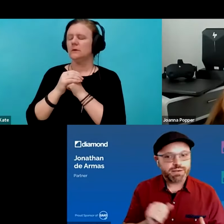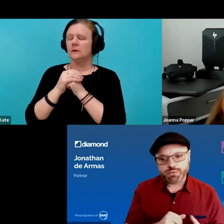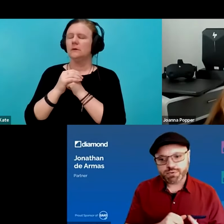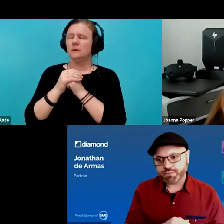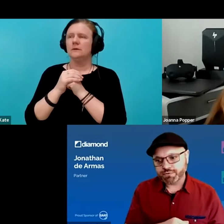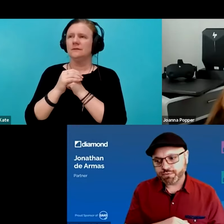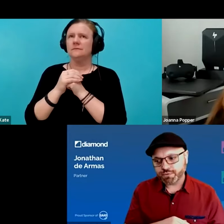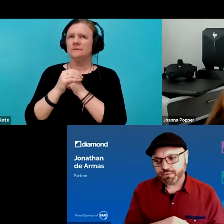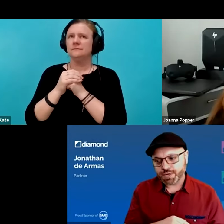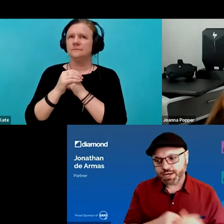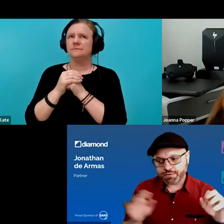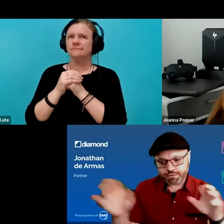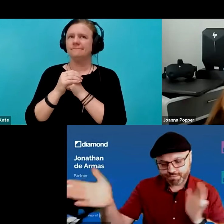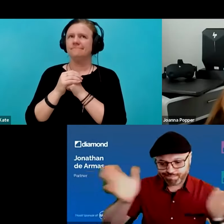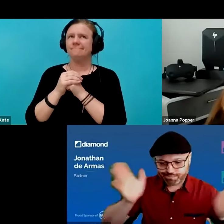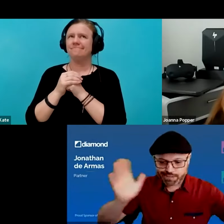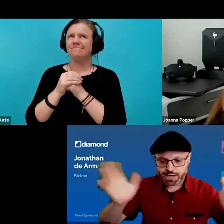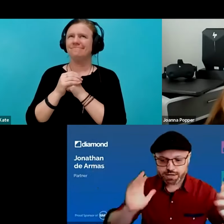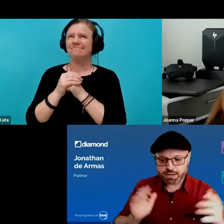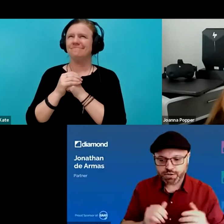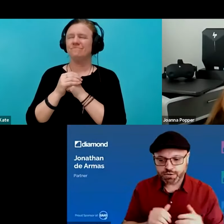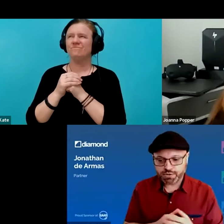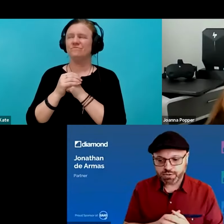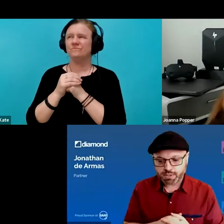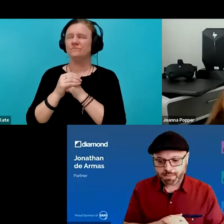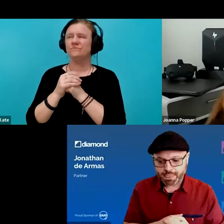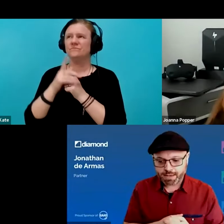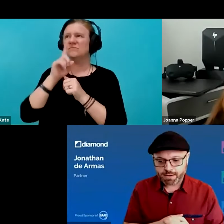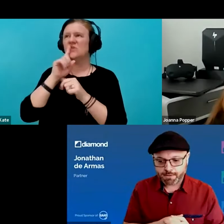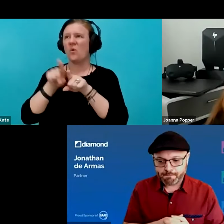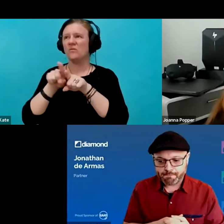times we've kind of gotten near the